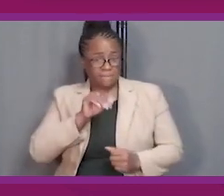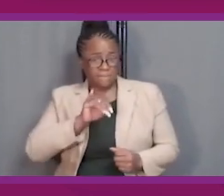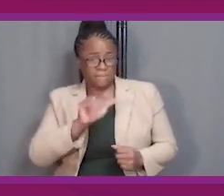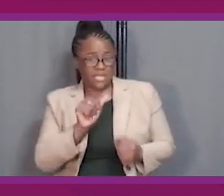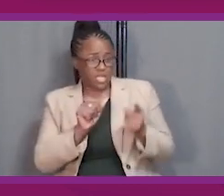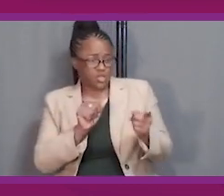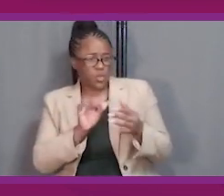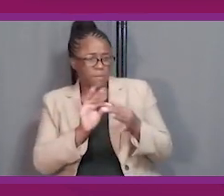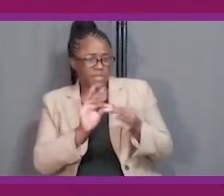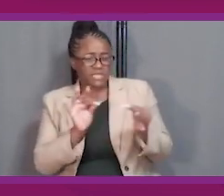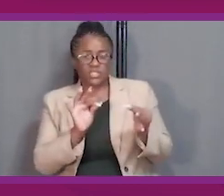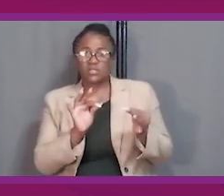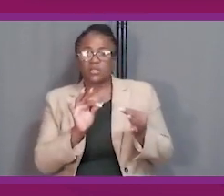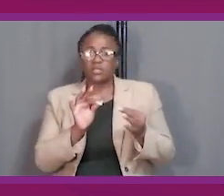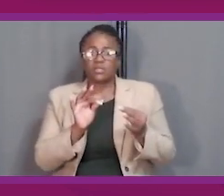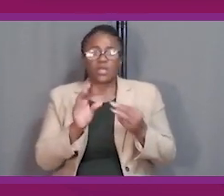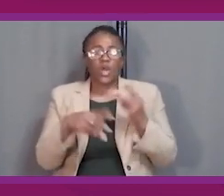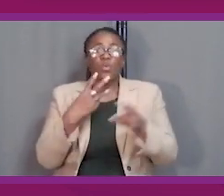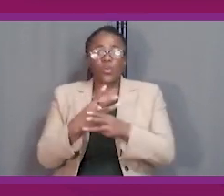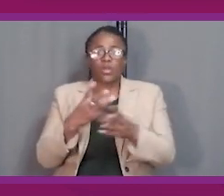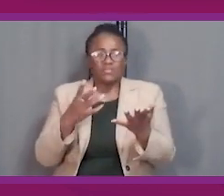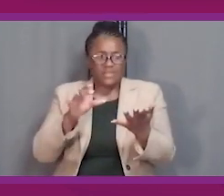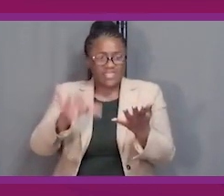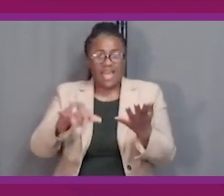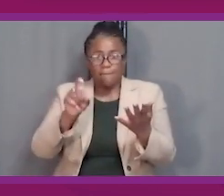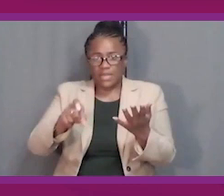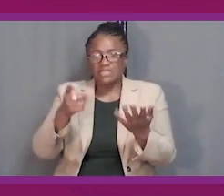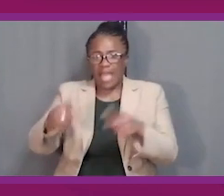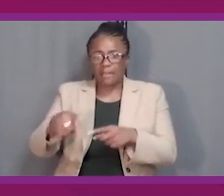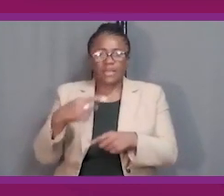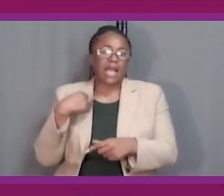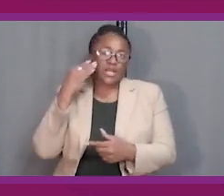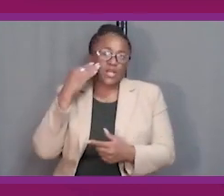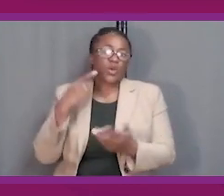talk about the twin track, I feel like there's all these tracks and we need to be all be working on